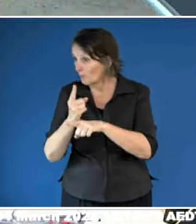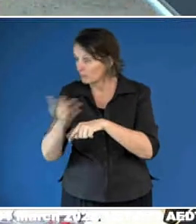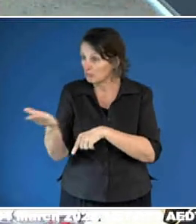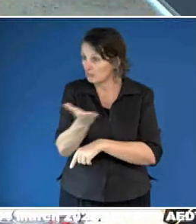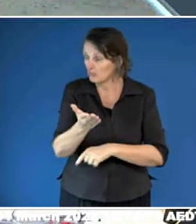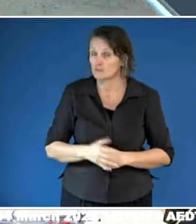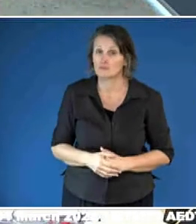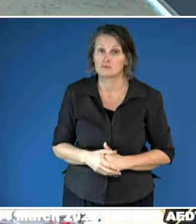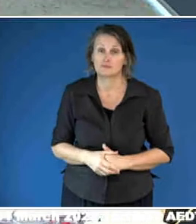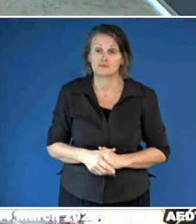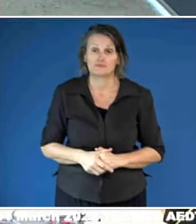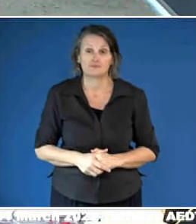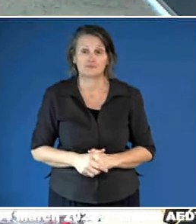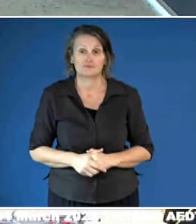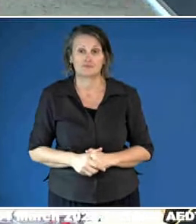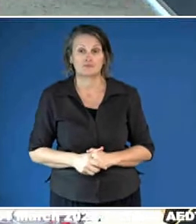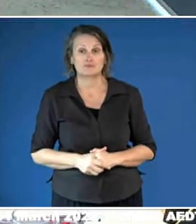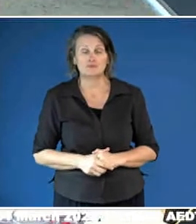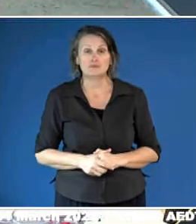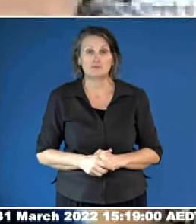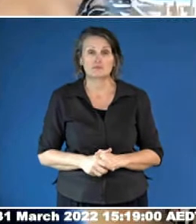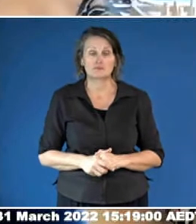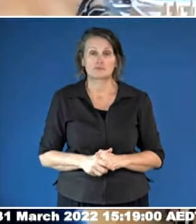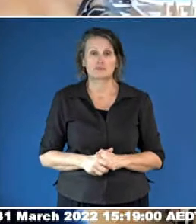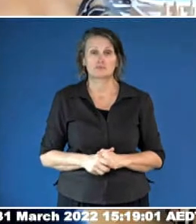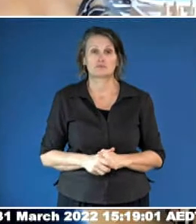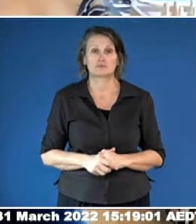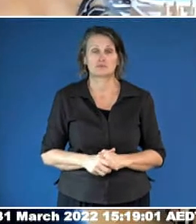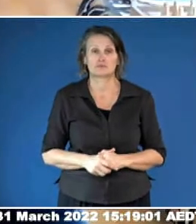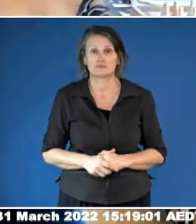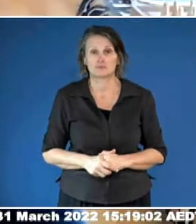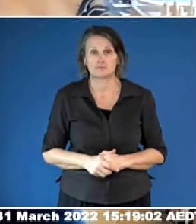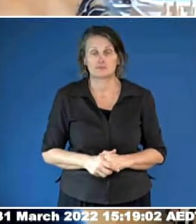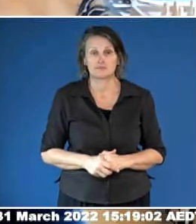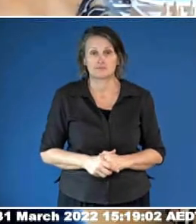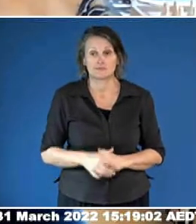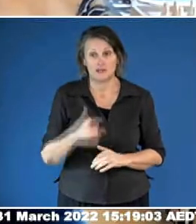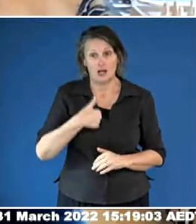Look, I would just like to start by thanking you very much.